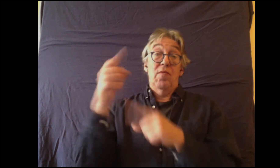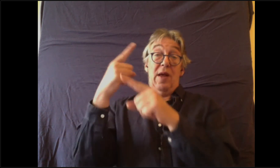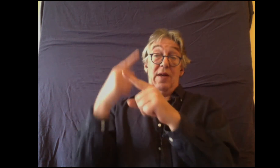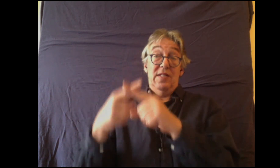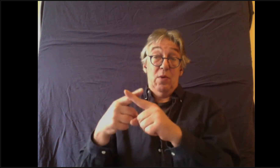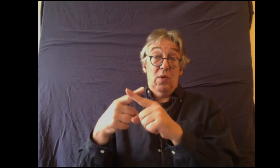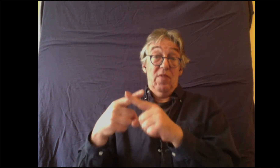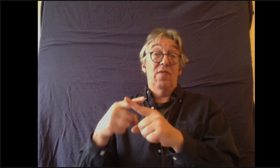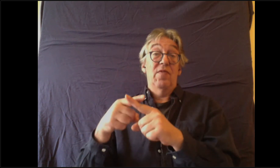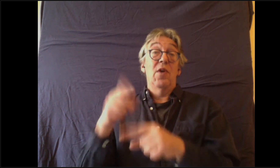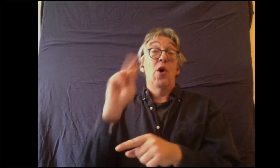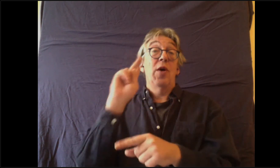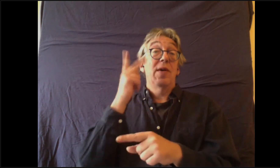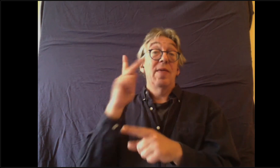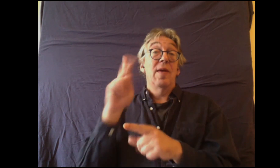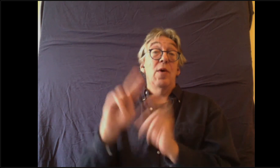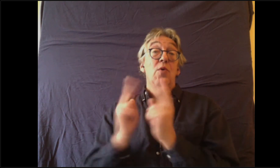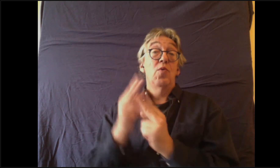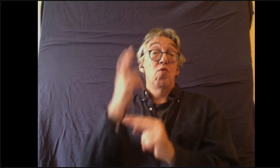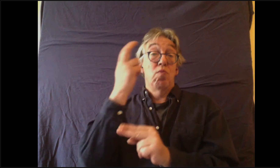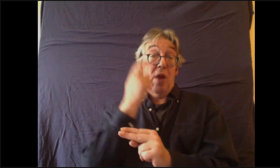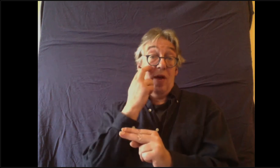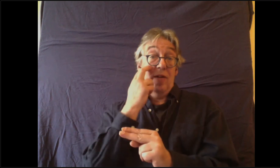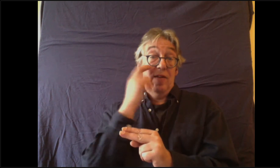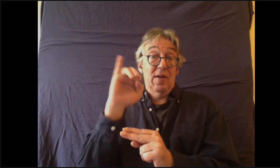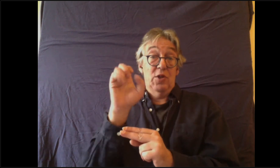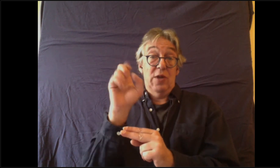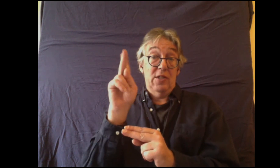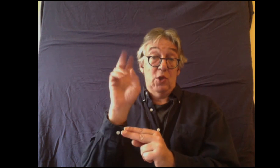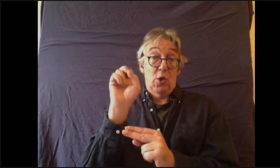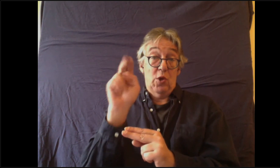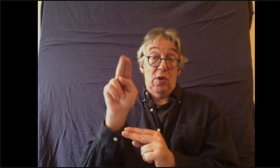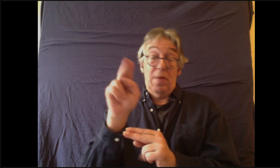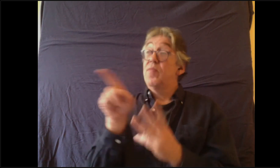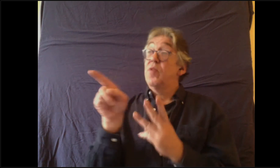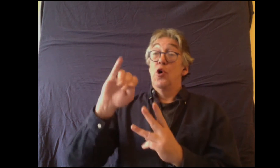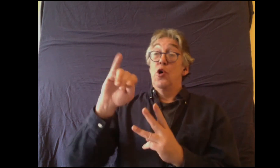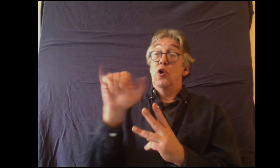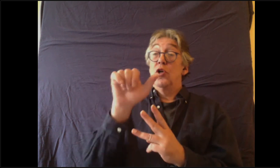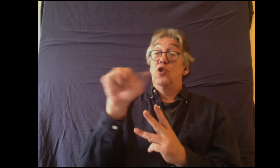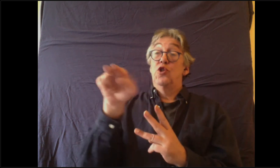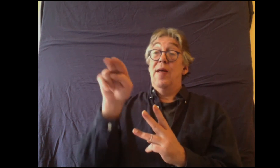And we also had your colleague Jane, also the director of WCC.